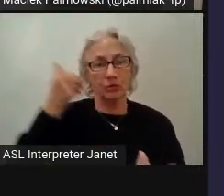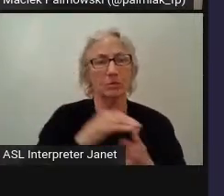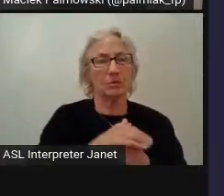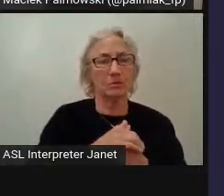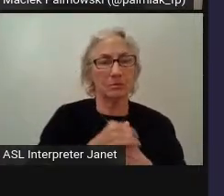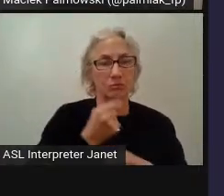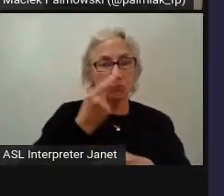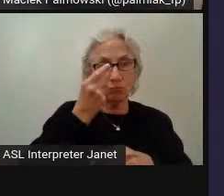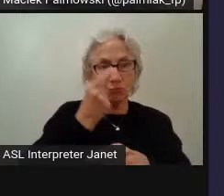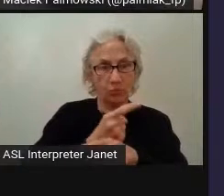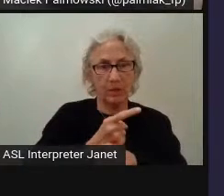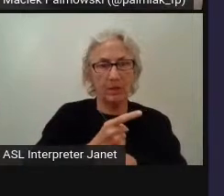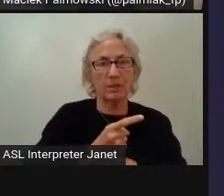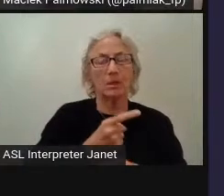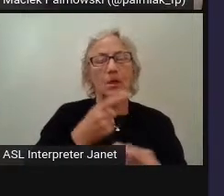browser tools are far superior when it comes to the moment